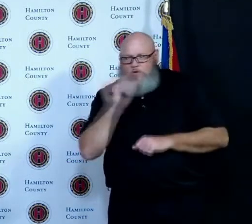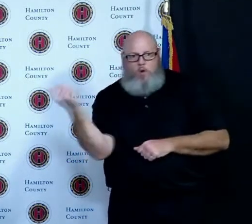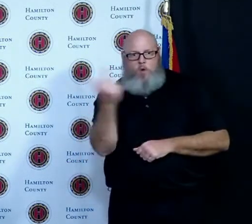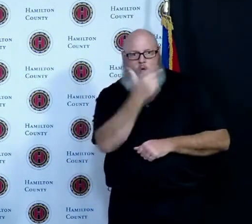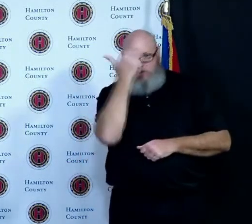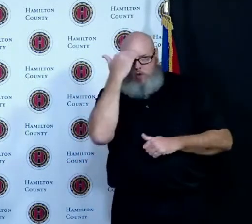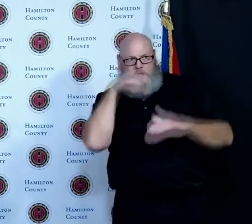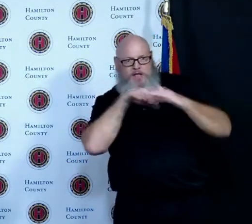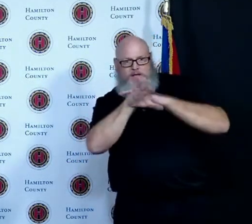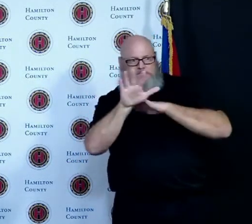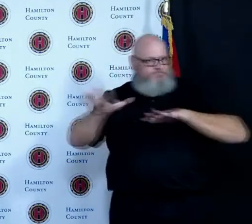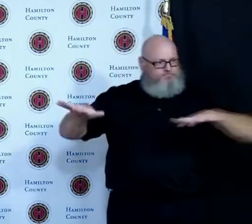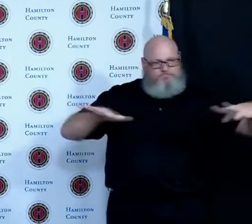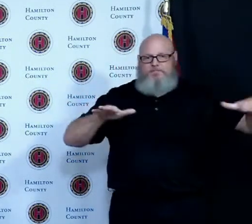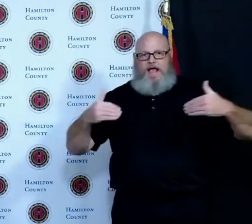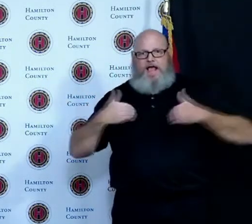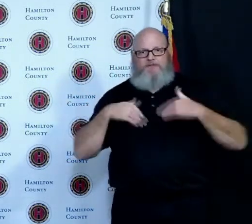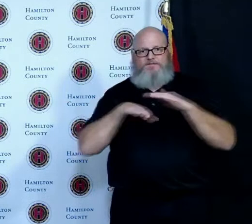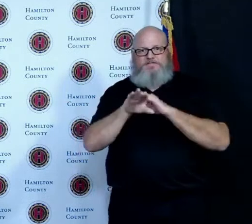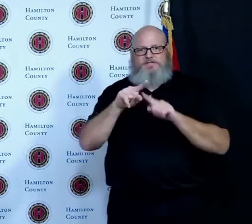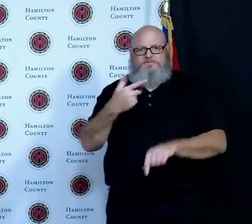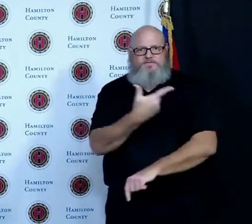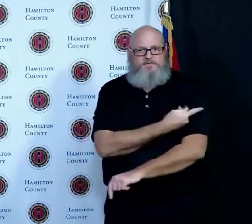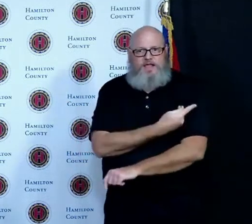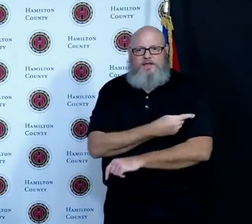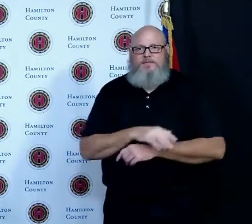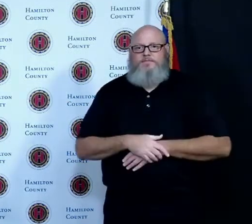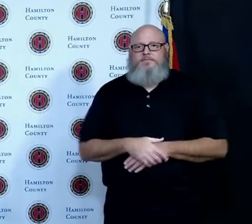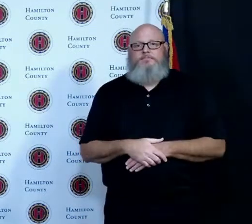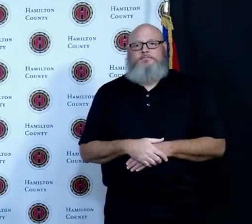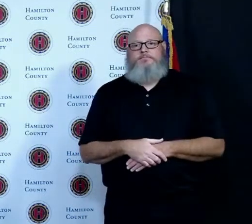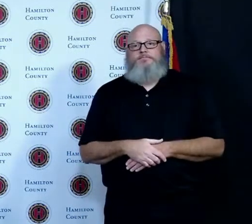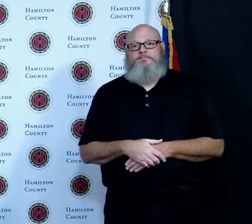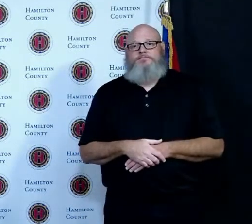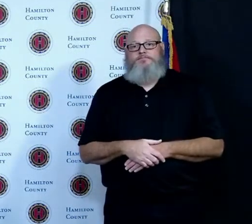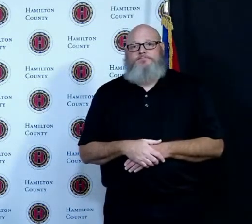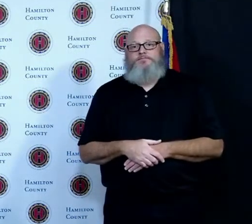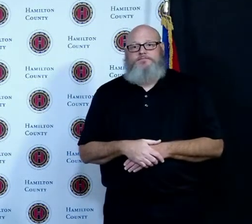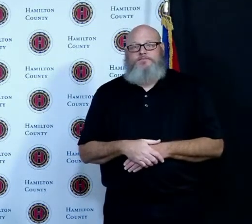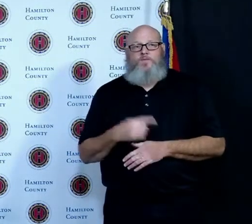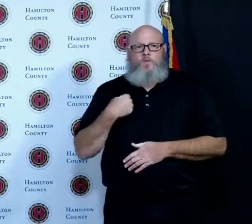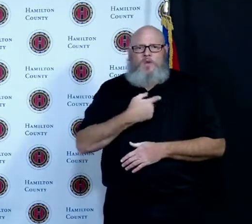not aware of the plan currently for phase 1B but I suspect Public Health and many partners will play